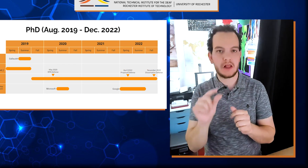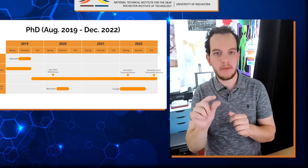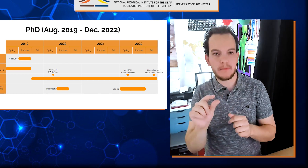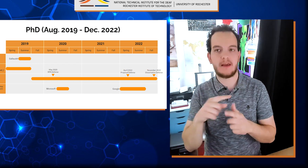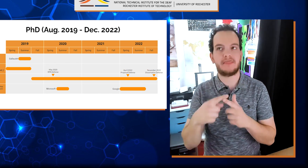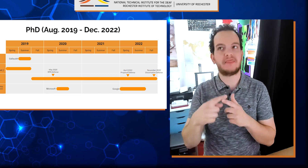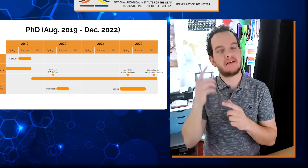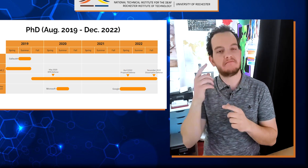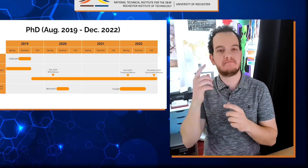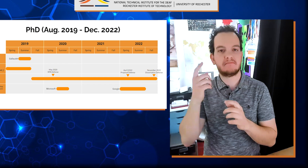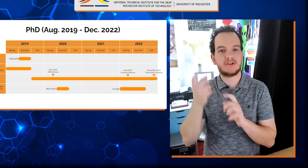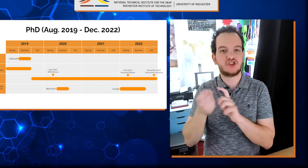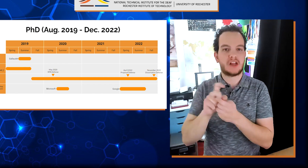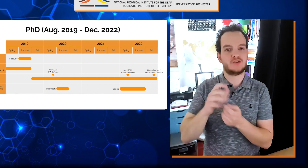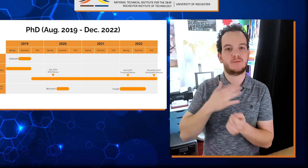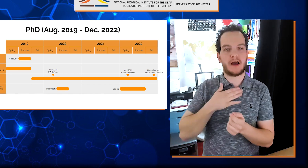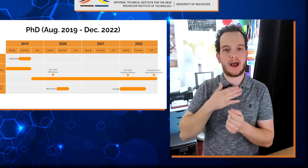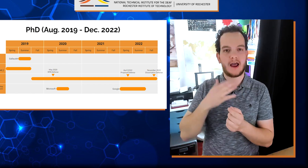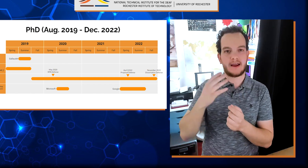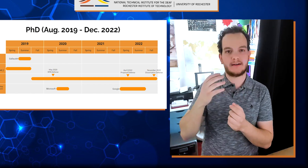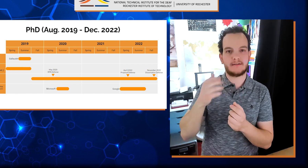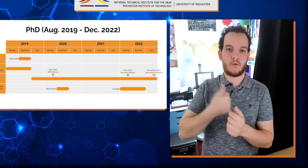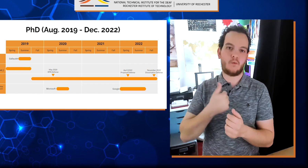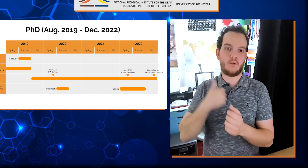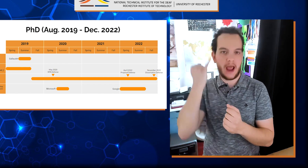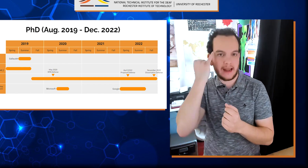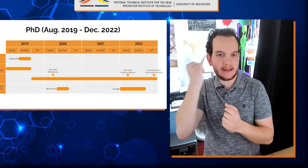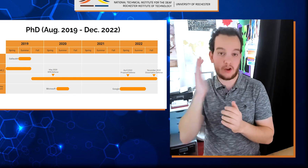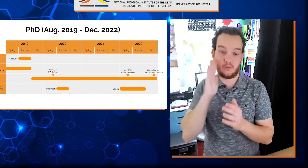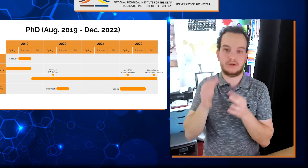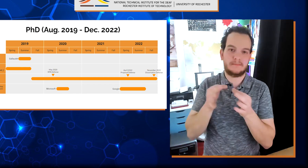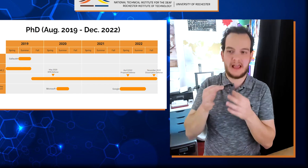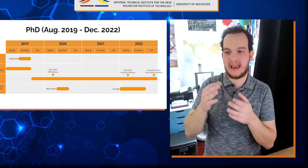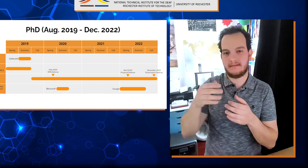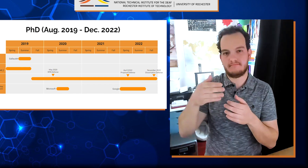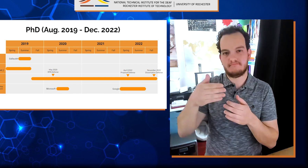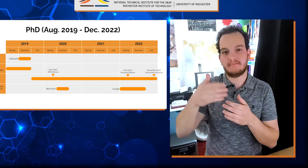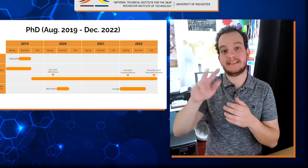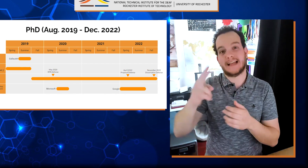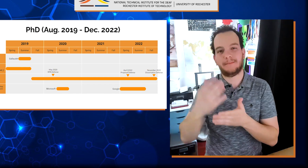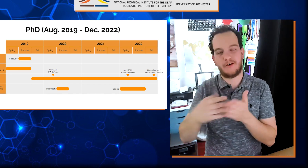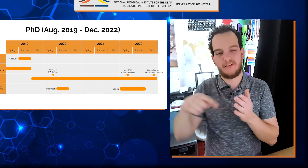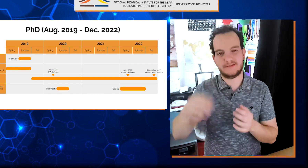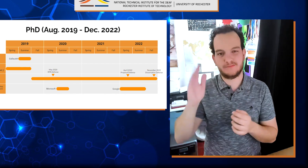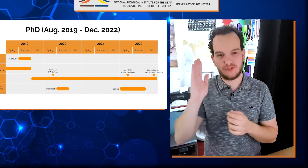that I could continue working on a little bit and then branch off into my own idea, and I'll explain more